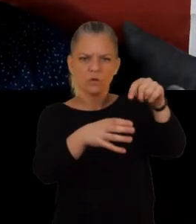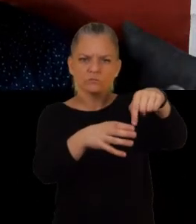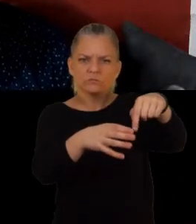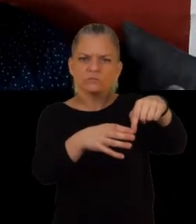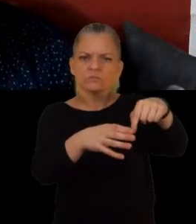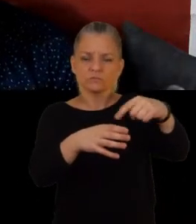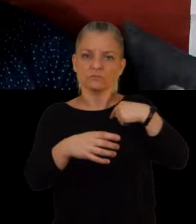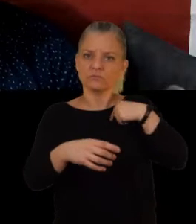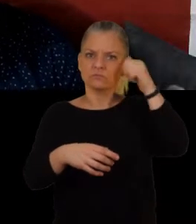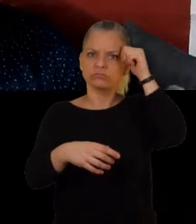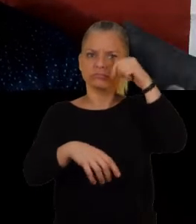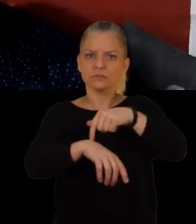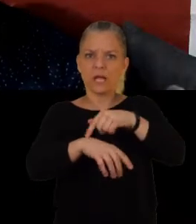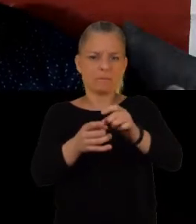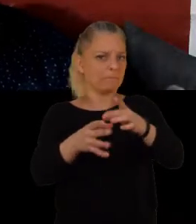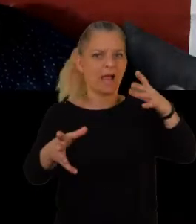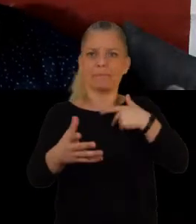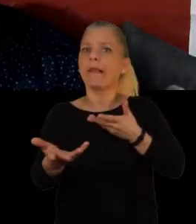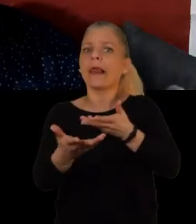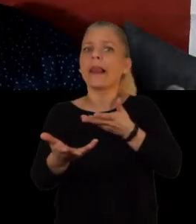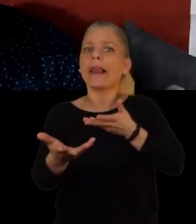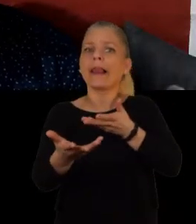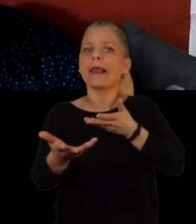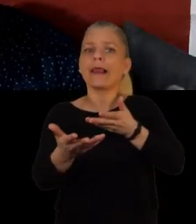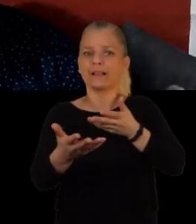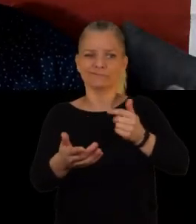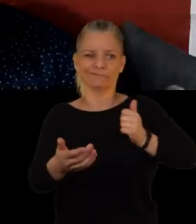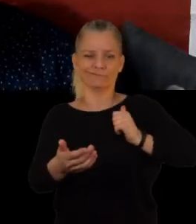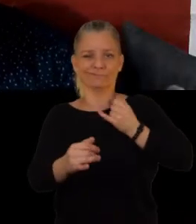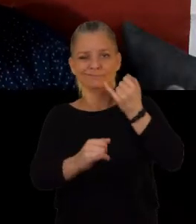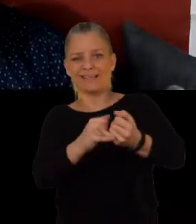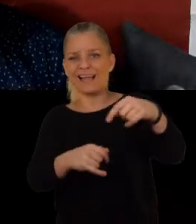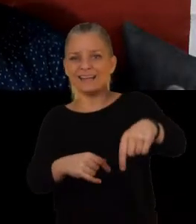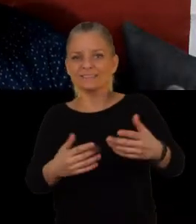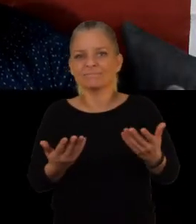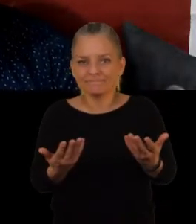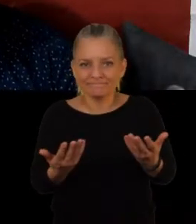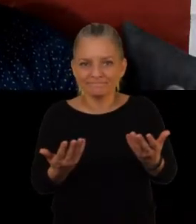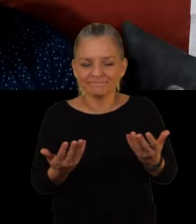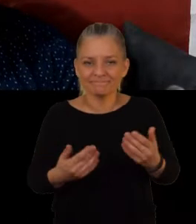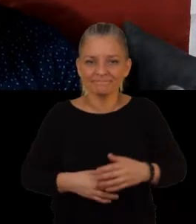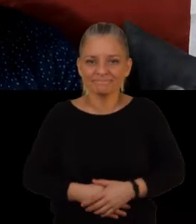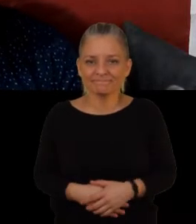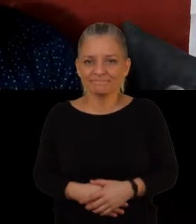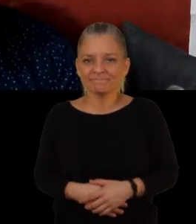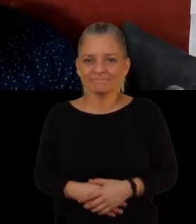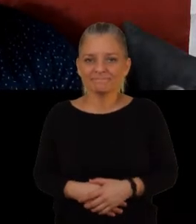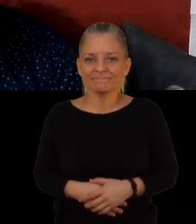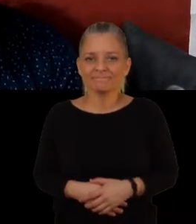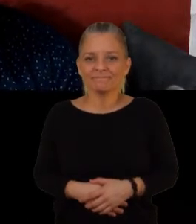their practice so i'm aware of that we might be the time moves really really quickly when we're